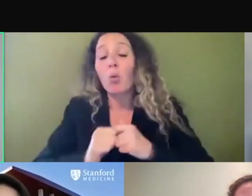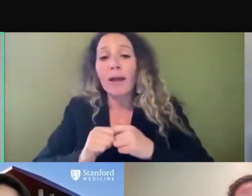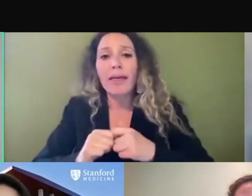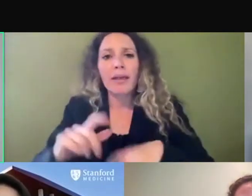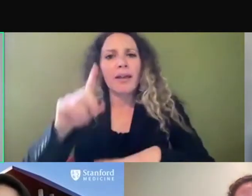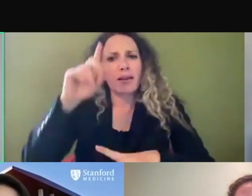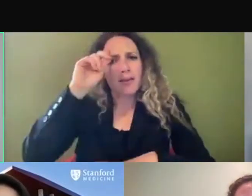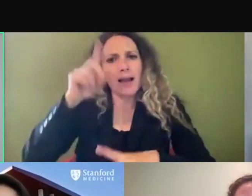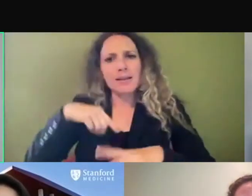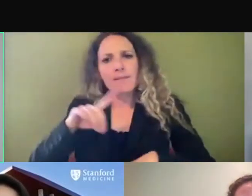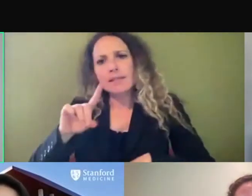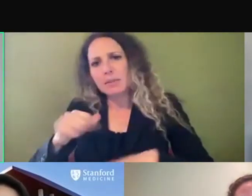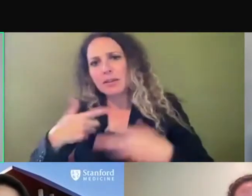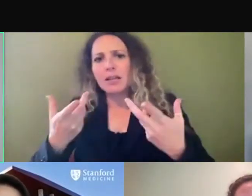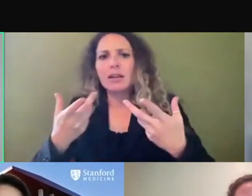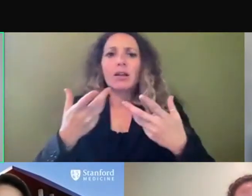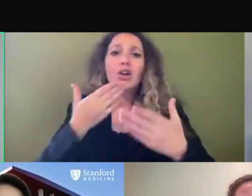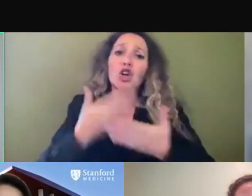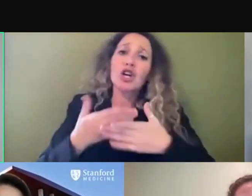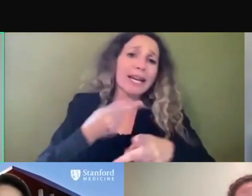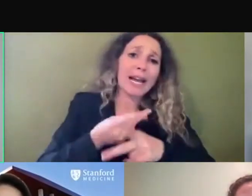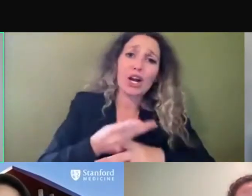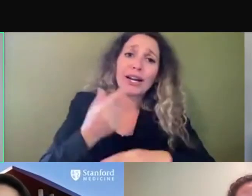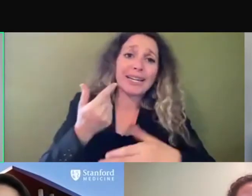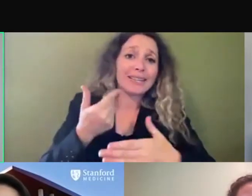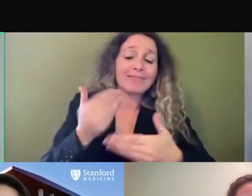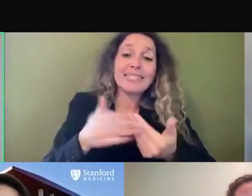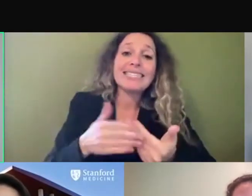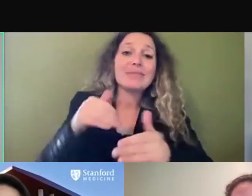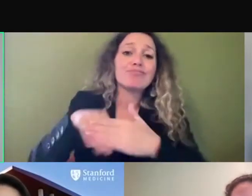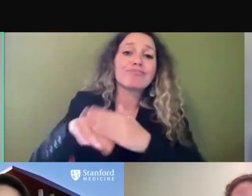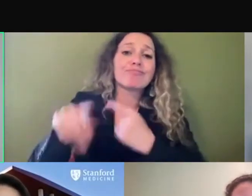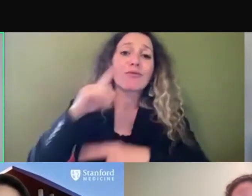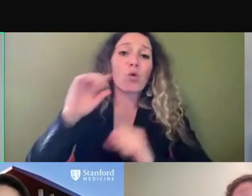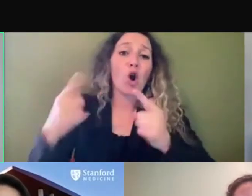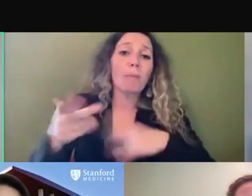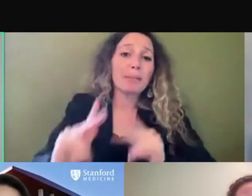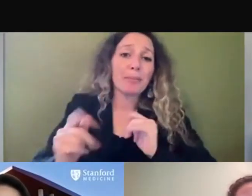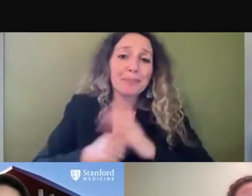care and easily accessible for all. >> Peter Poullos: I think we had a